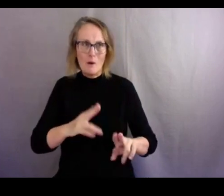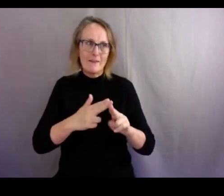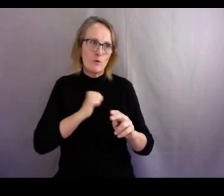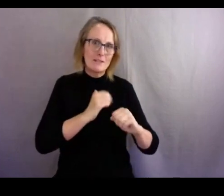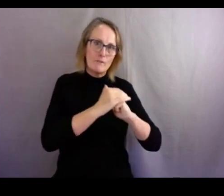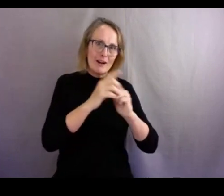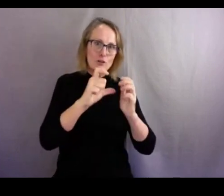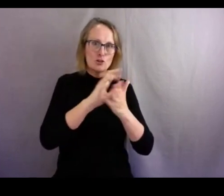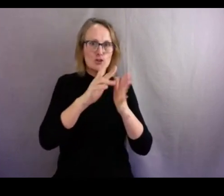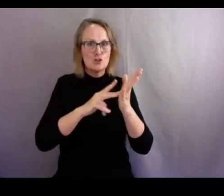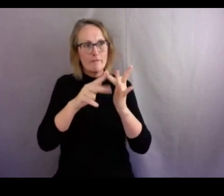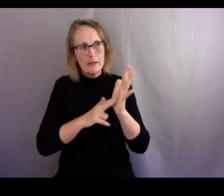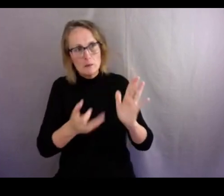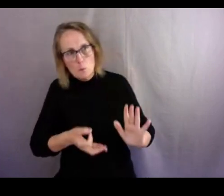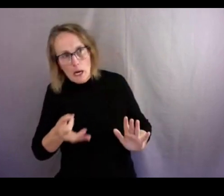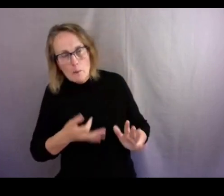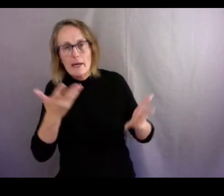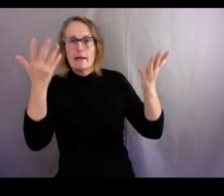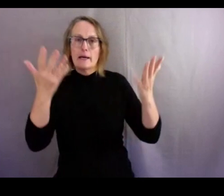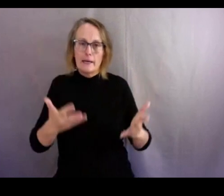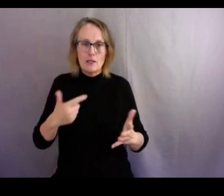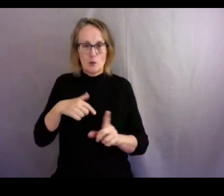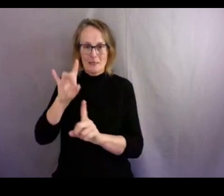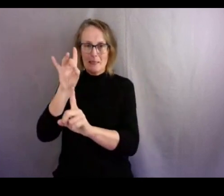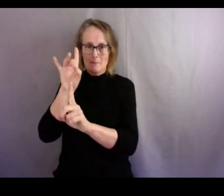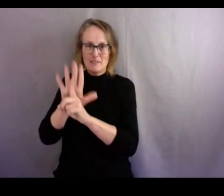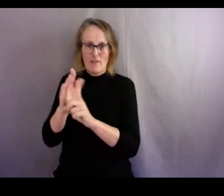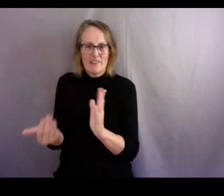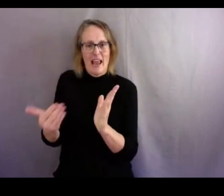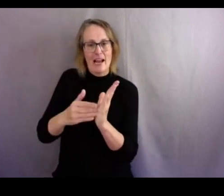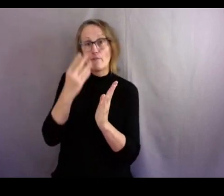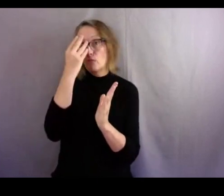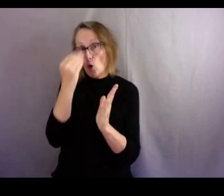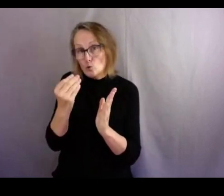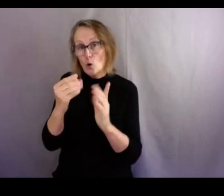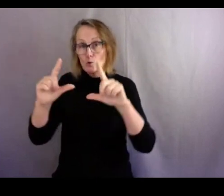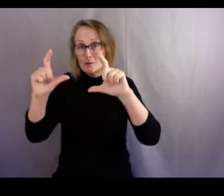incorporating collage, paintings on the blank page, and sometimes even covering his own text,